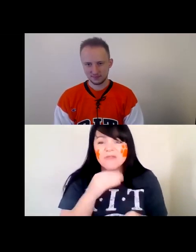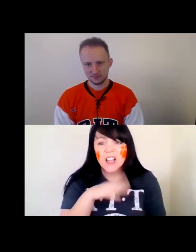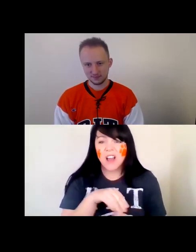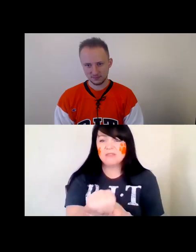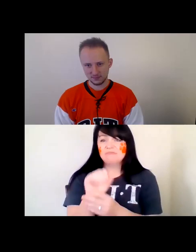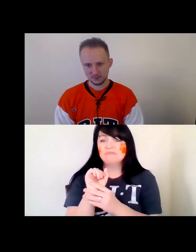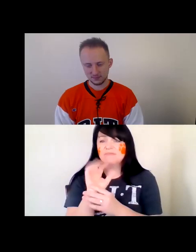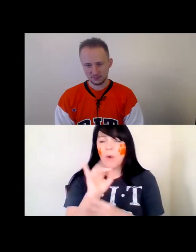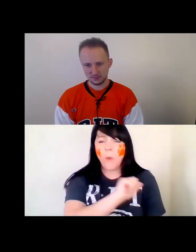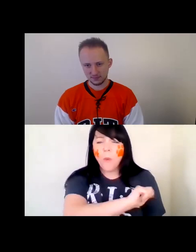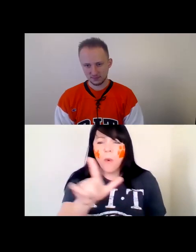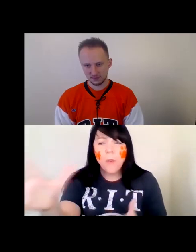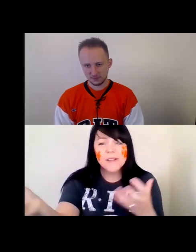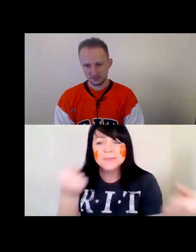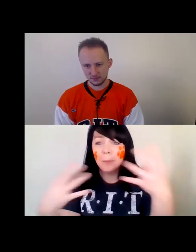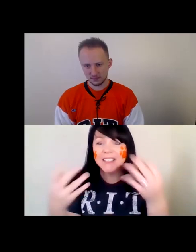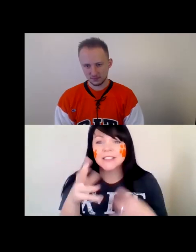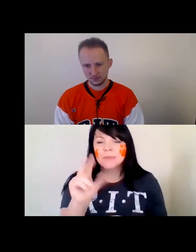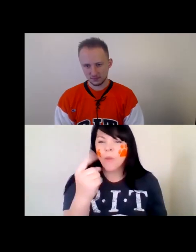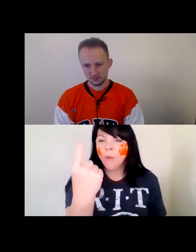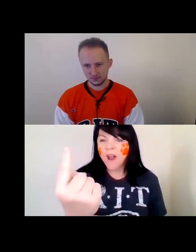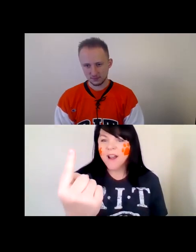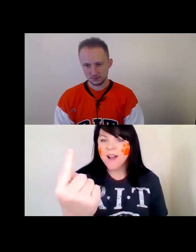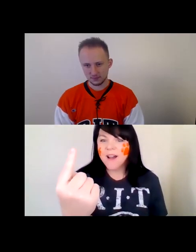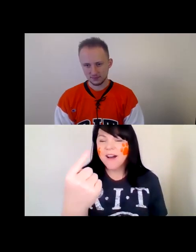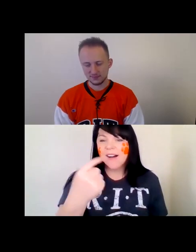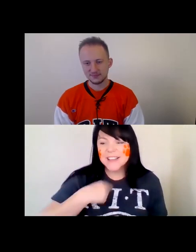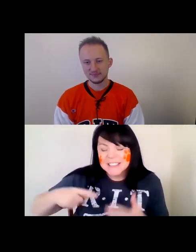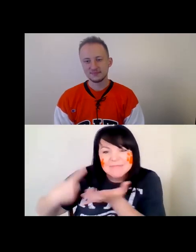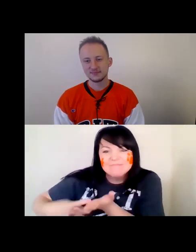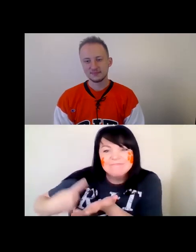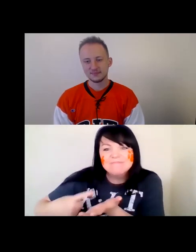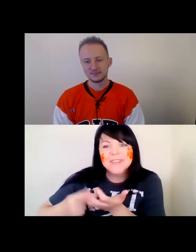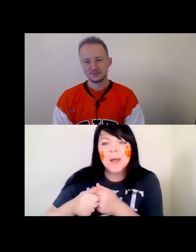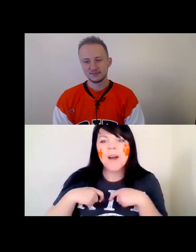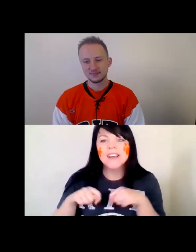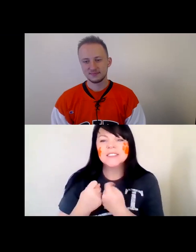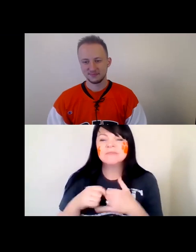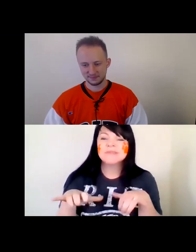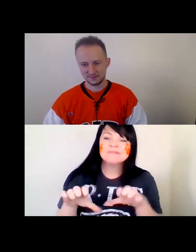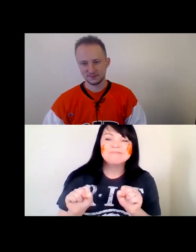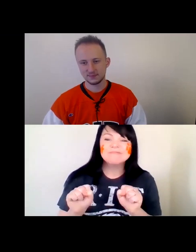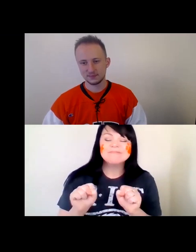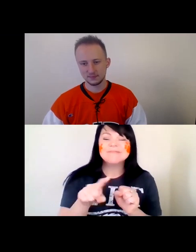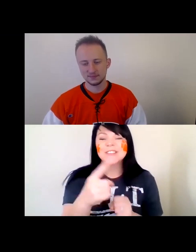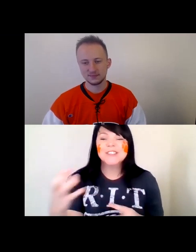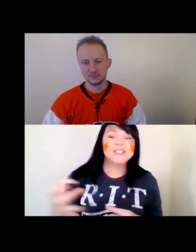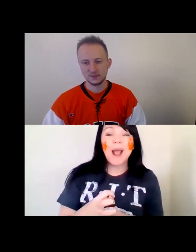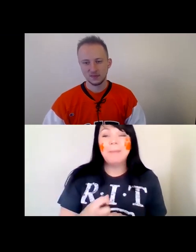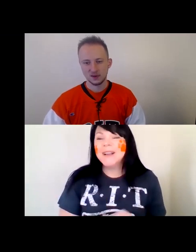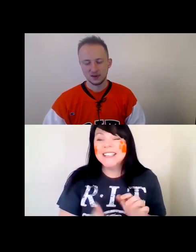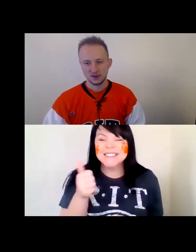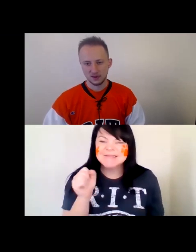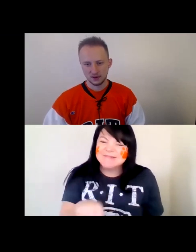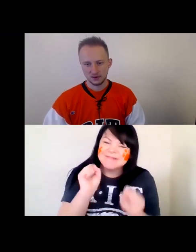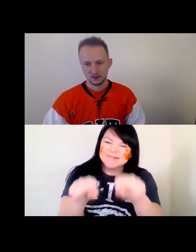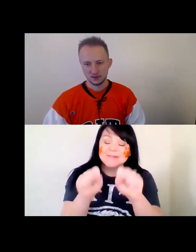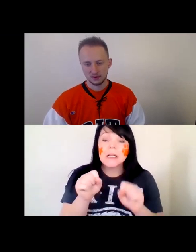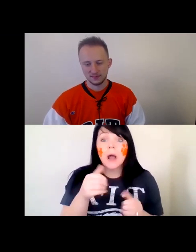Michelle: But there was one that me and my team agreed was the winner.